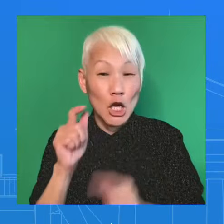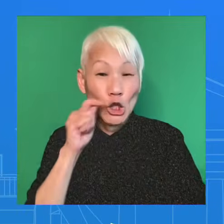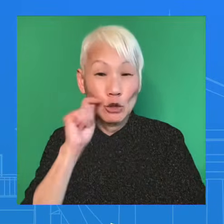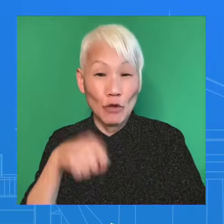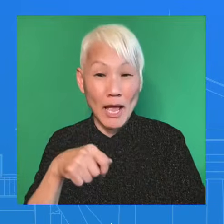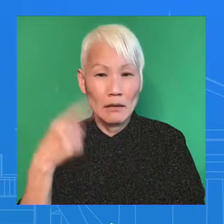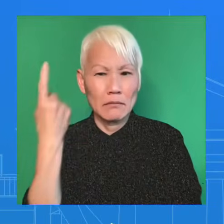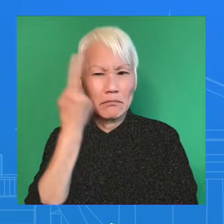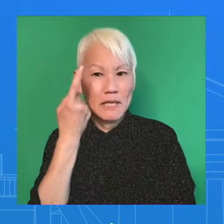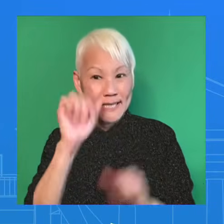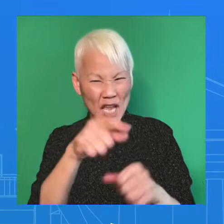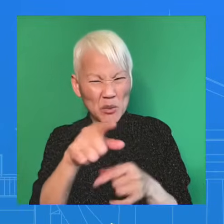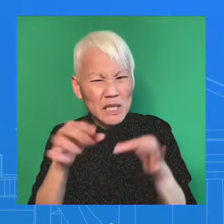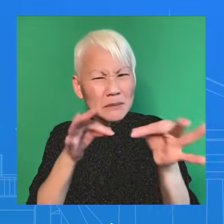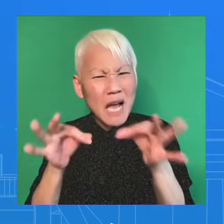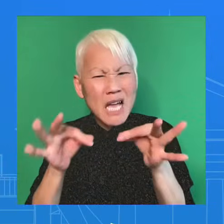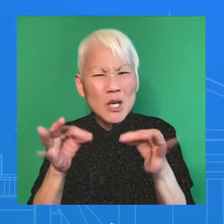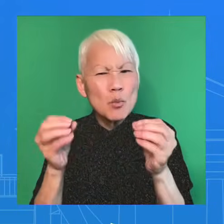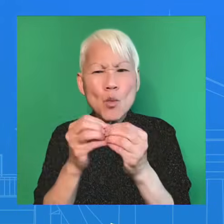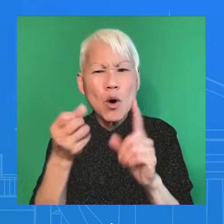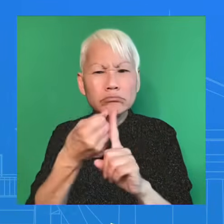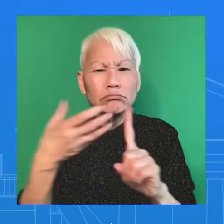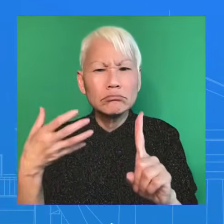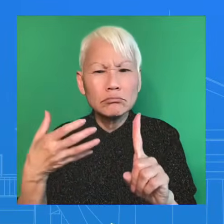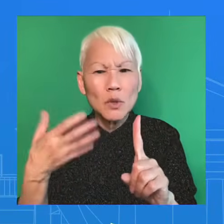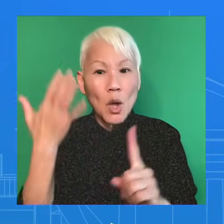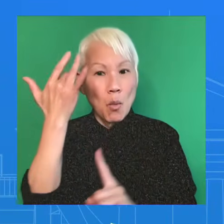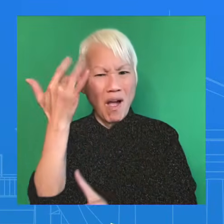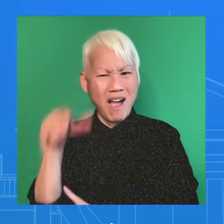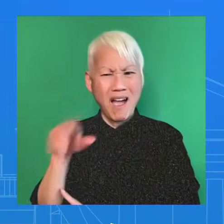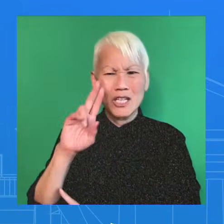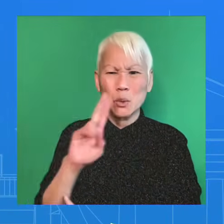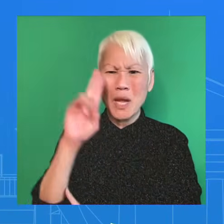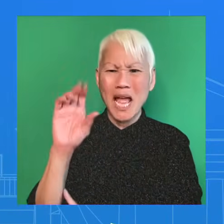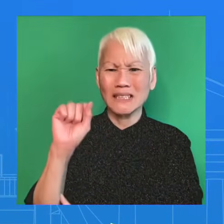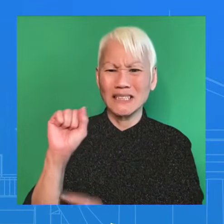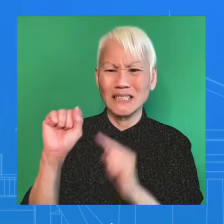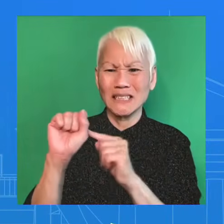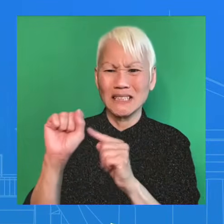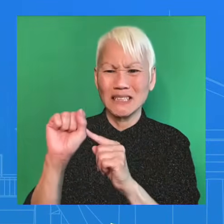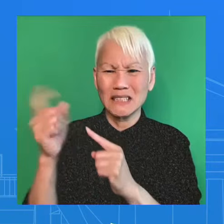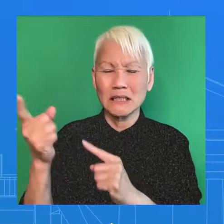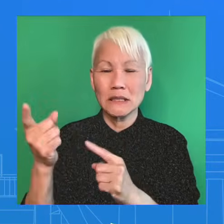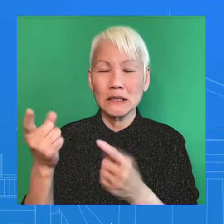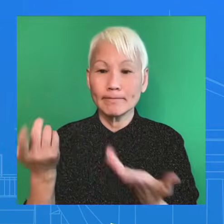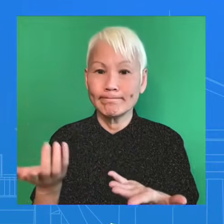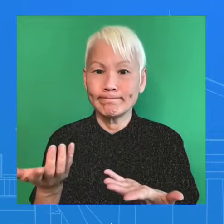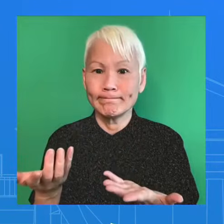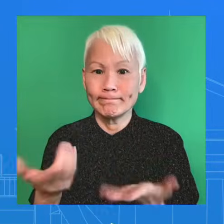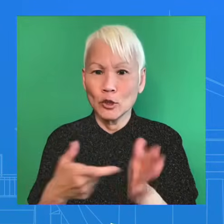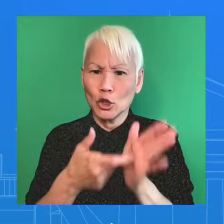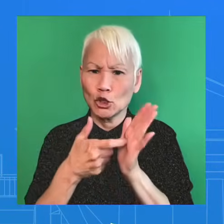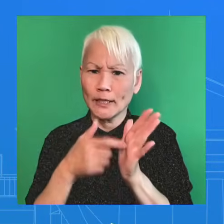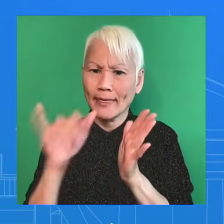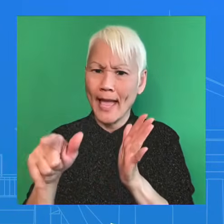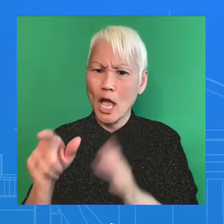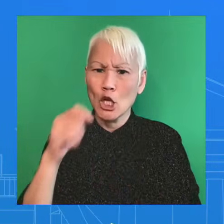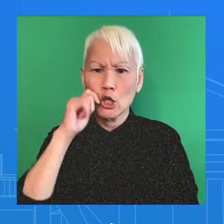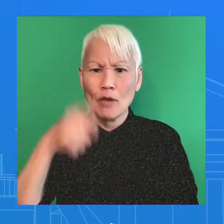why it is that the United States urges Ukraine against the conduct of cross-border operations.